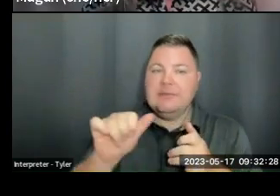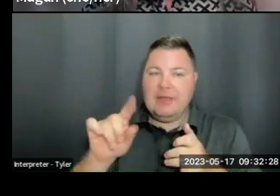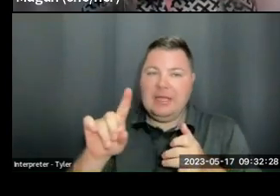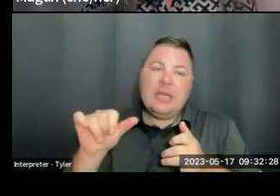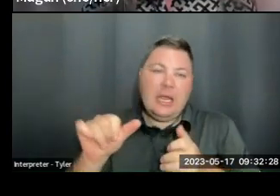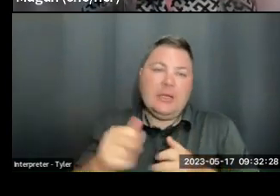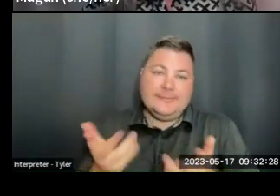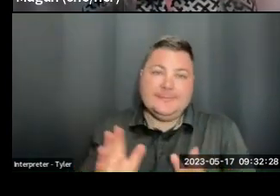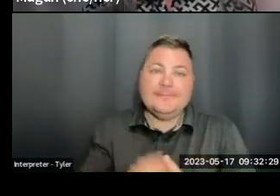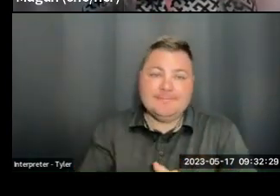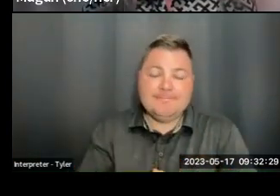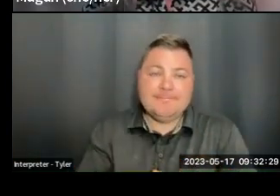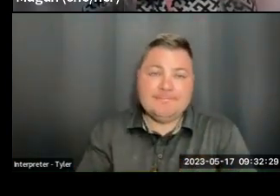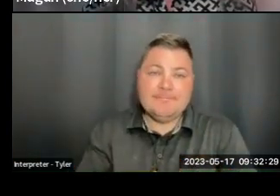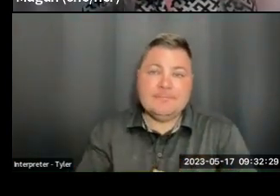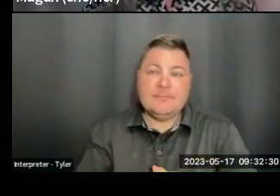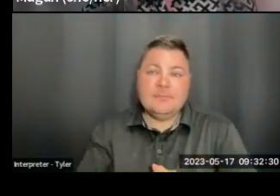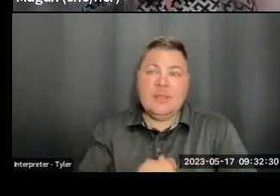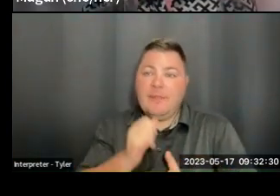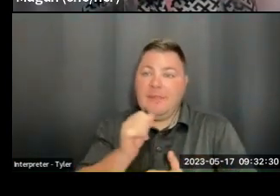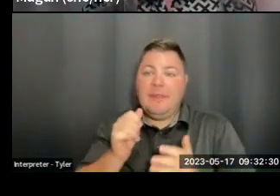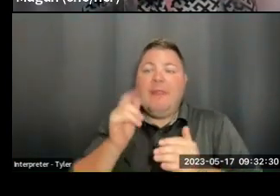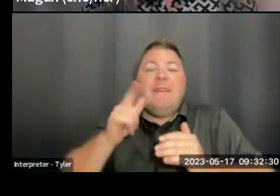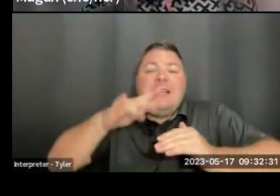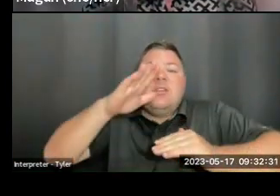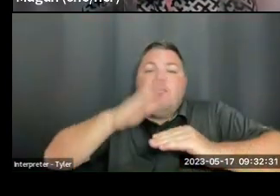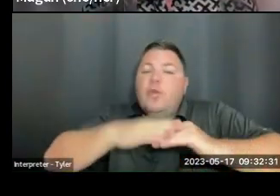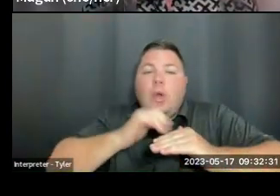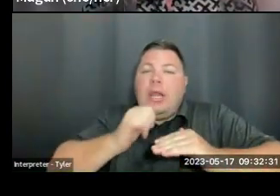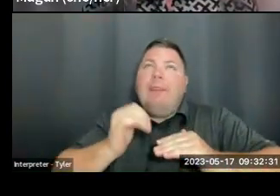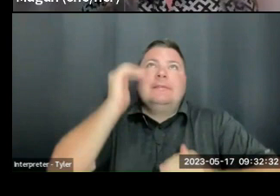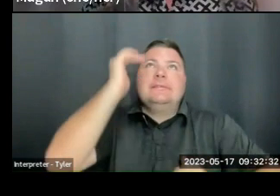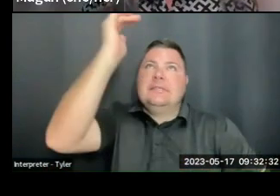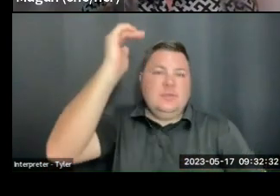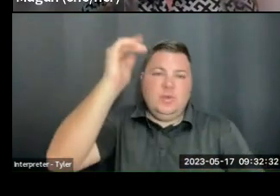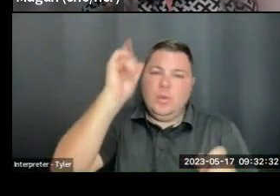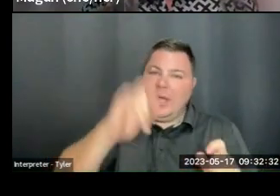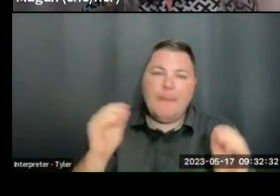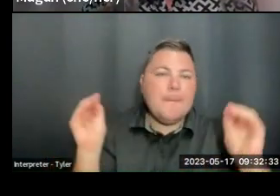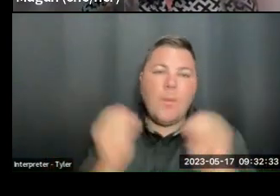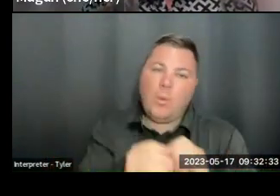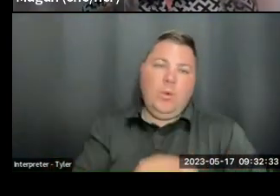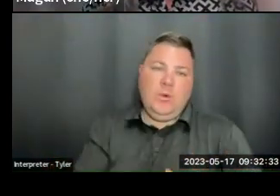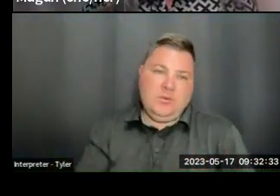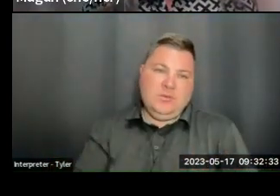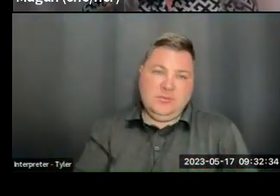You are following the guidelines of the Americans with Disabilities Act, the floor, not the ceiling.